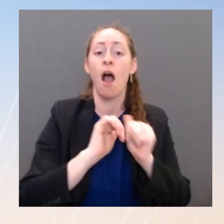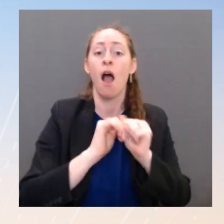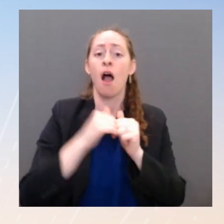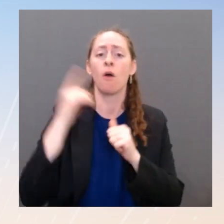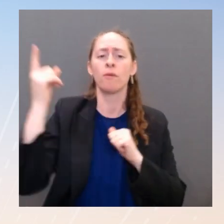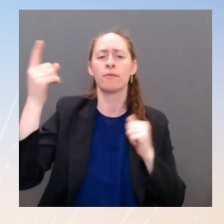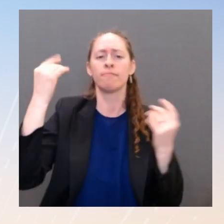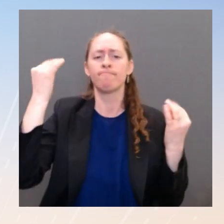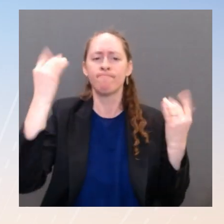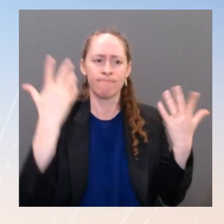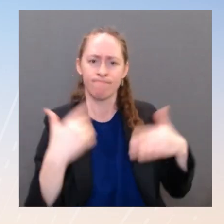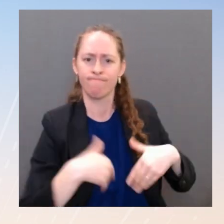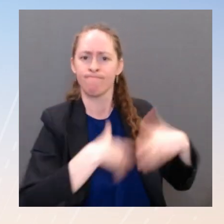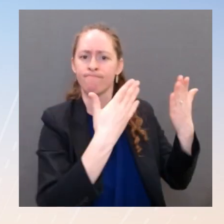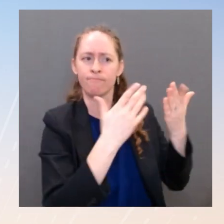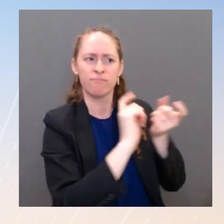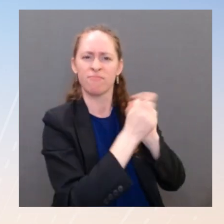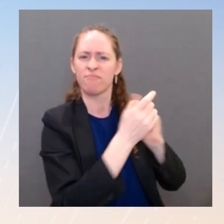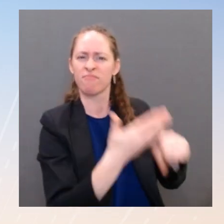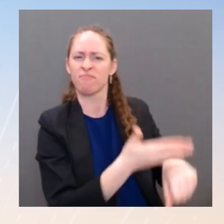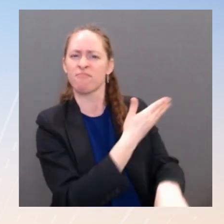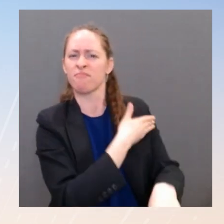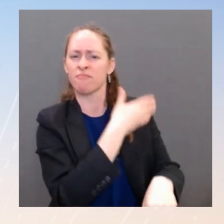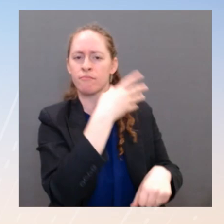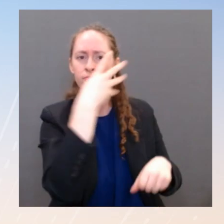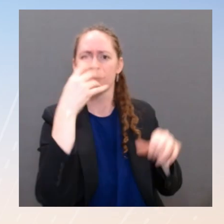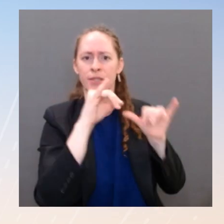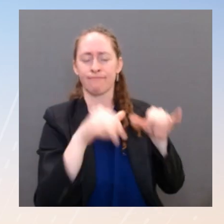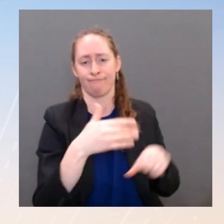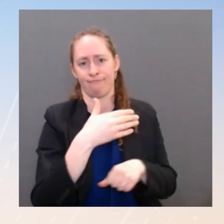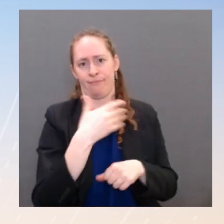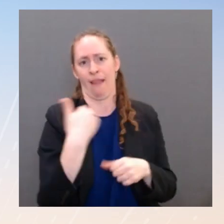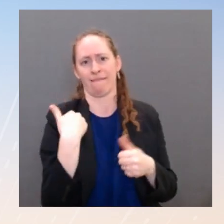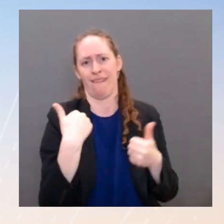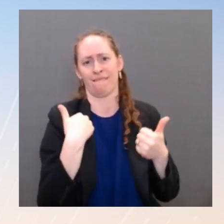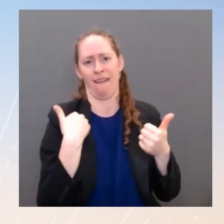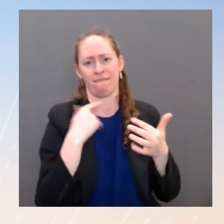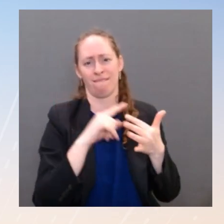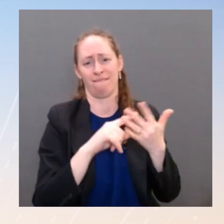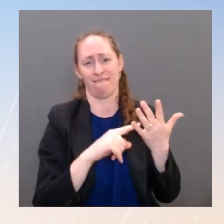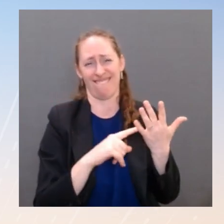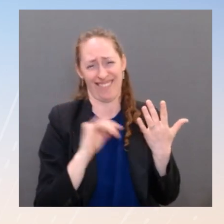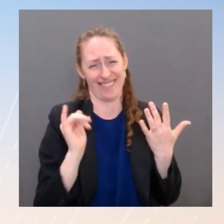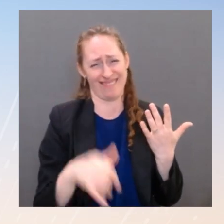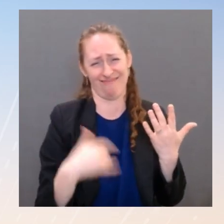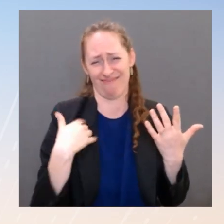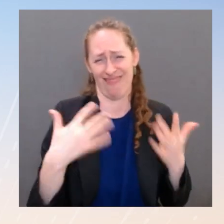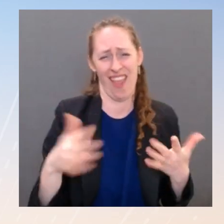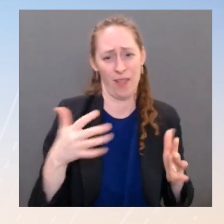which, in our view, does not have a lot in the cupboard. So that is more about the time of year that we are approaching,